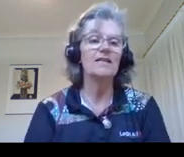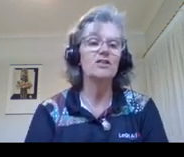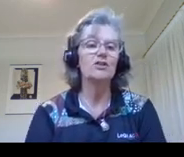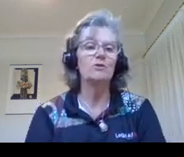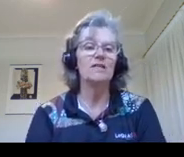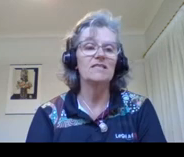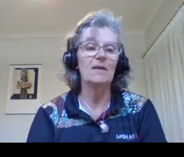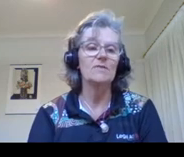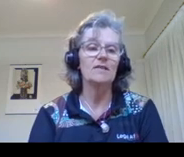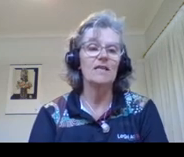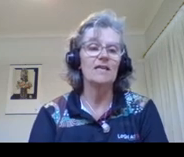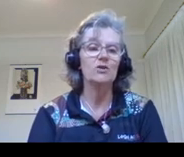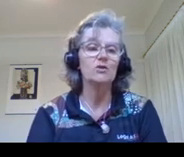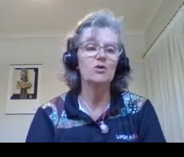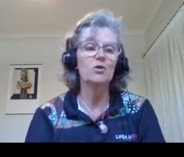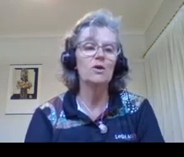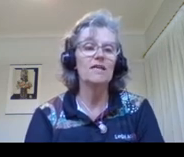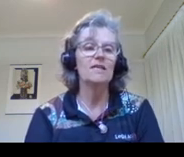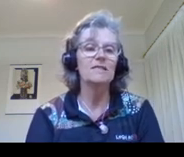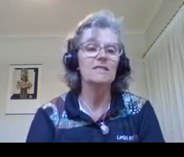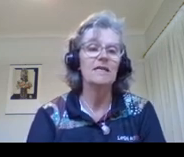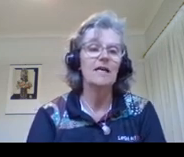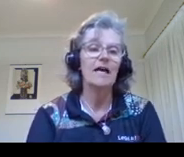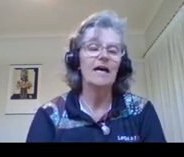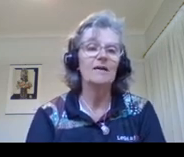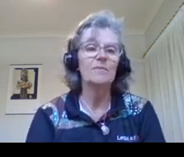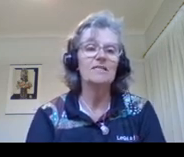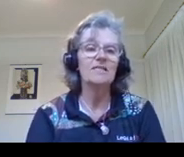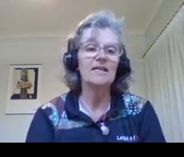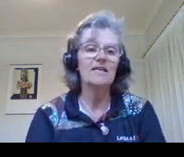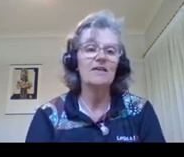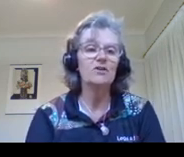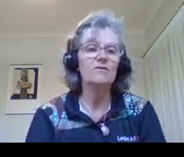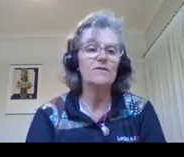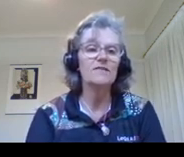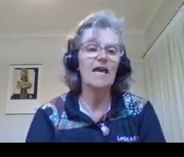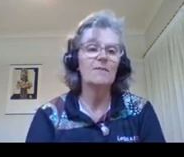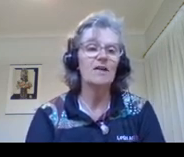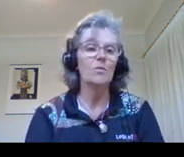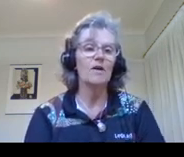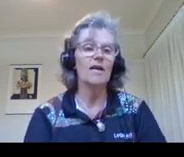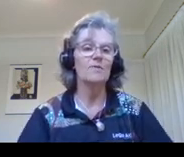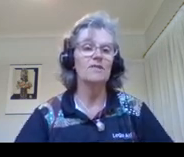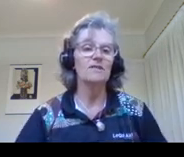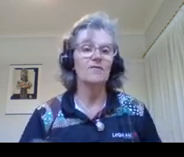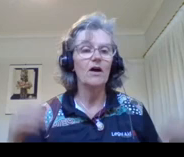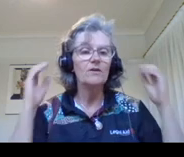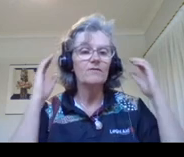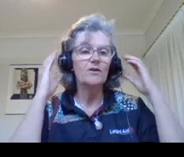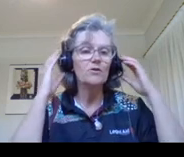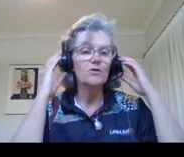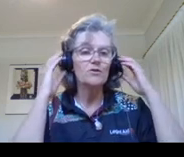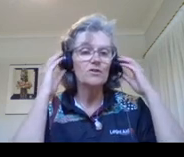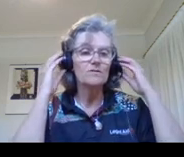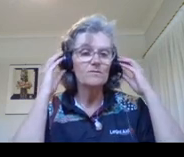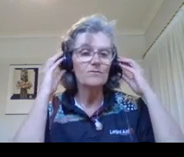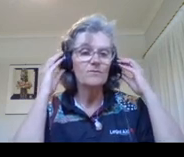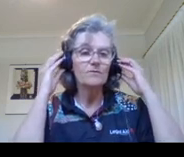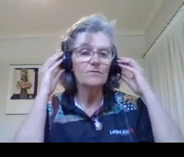you to accept that they use cookies is that an avenue for scamming and what happens if I refuse